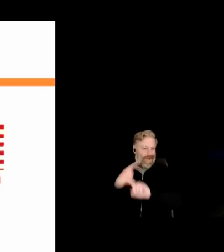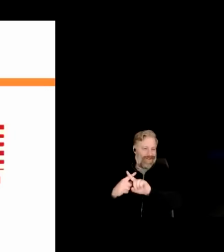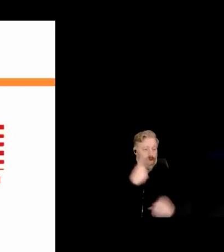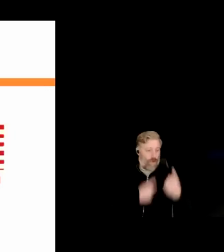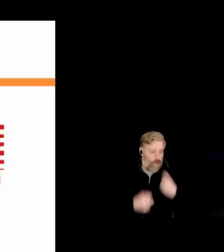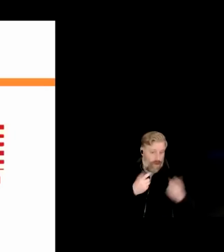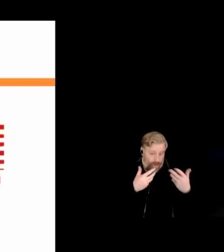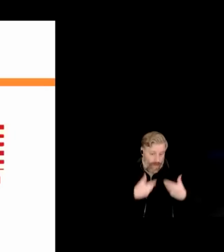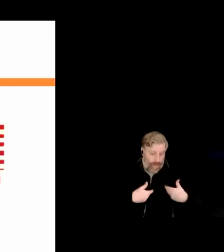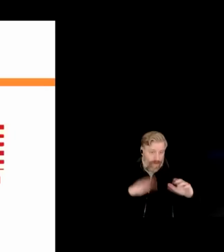going into questions.